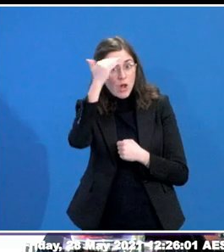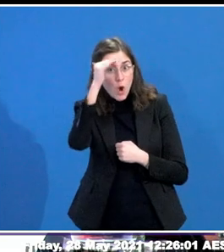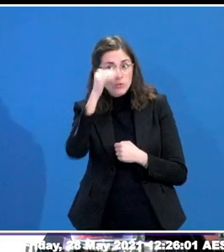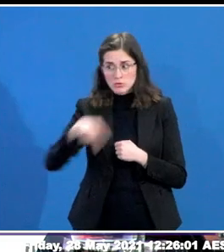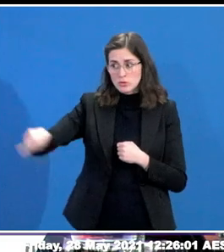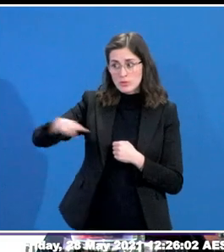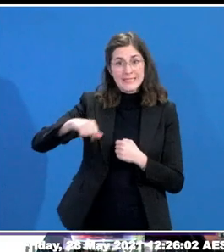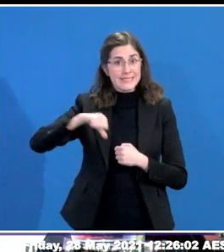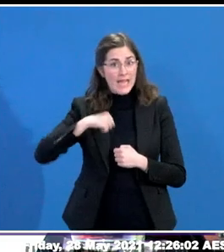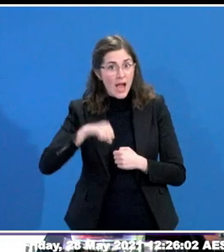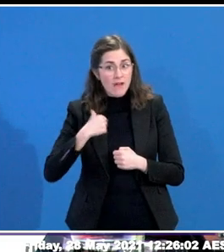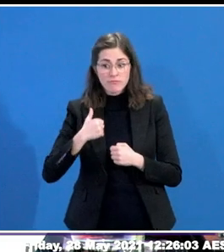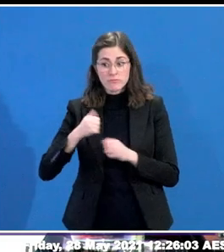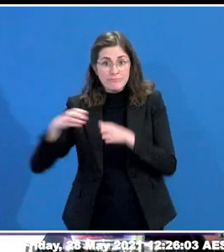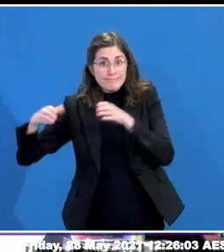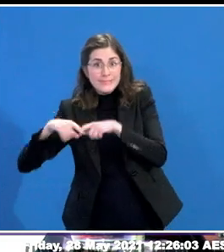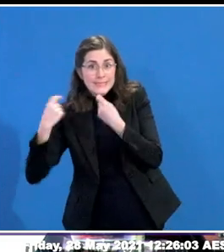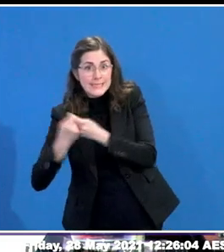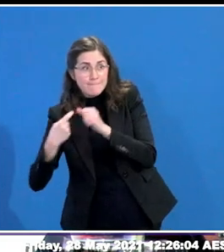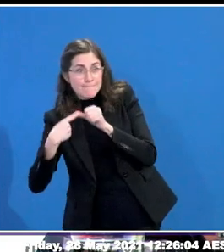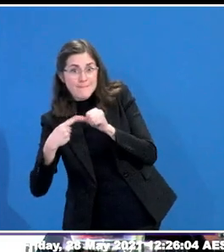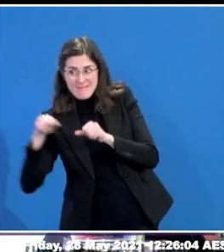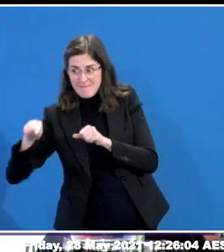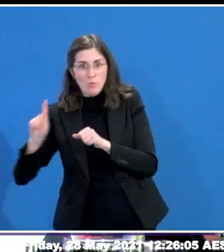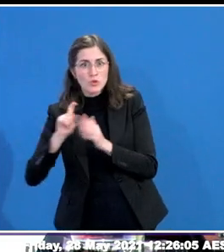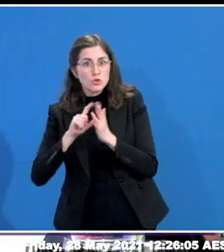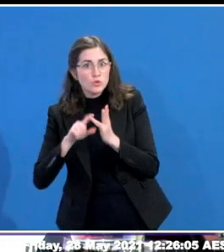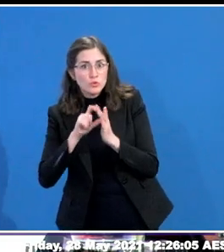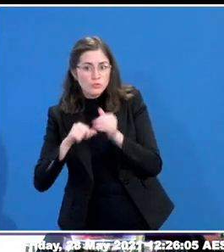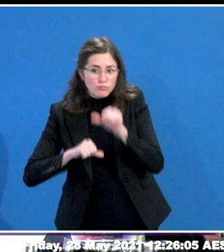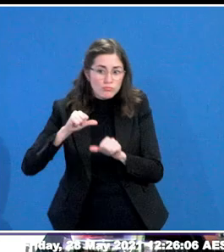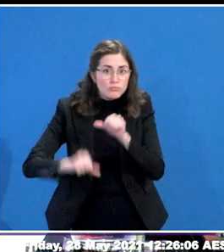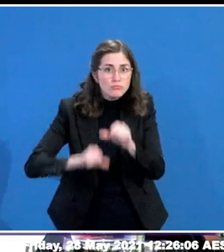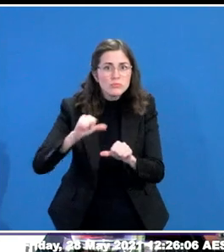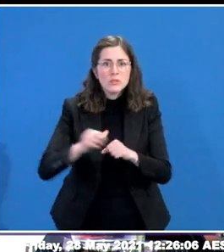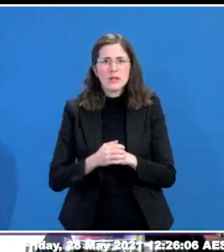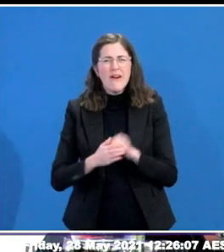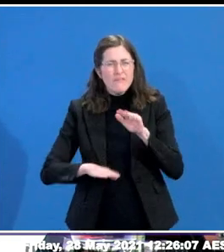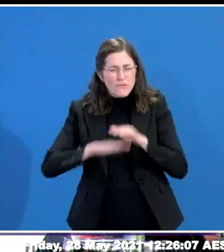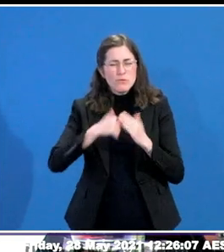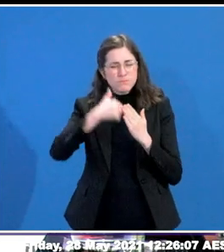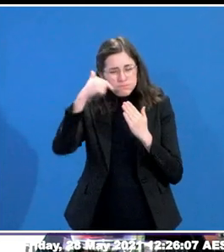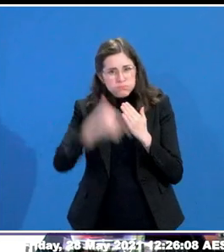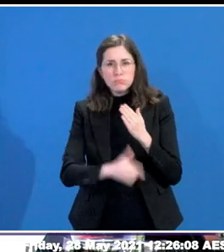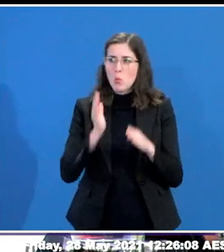reporting, and the whole detailed work instructions around how that operates,